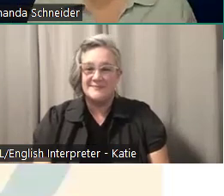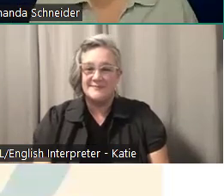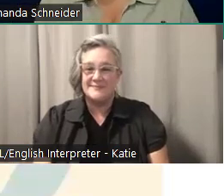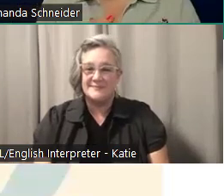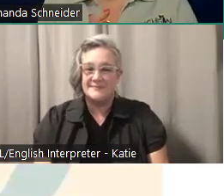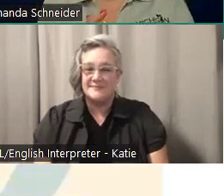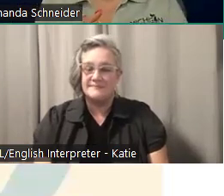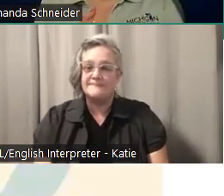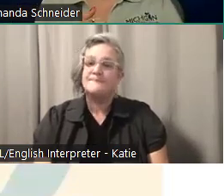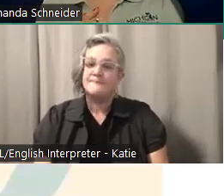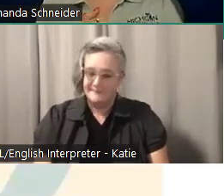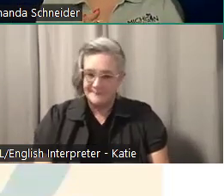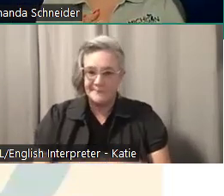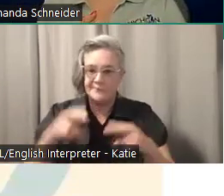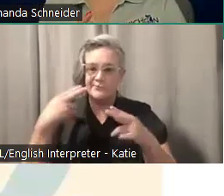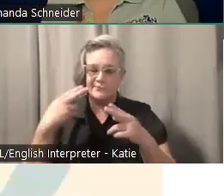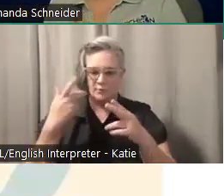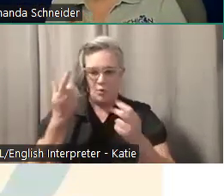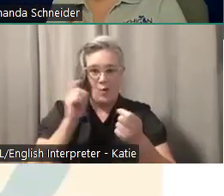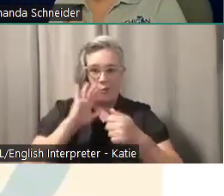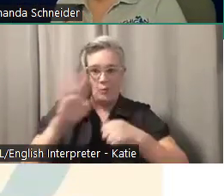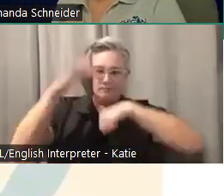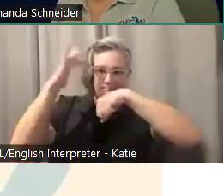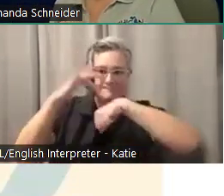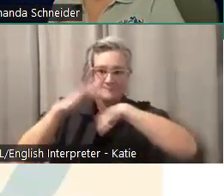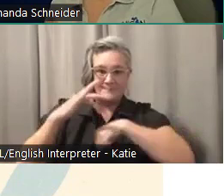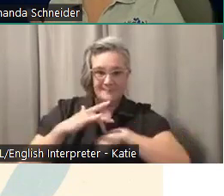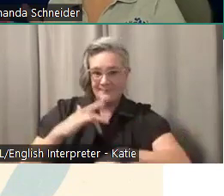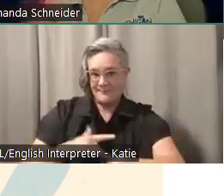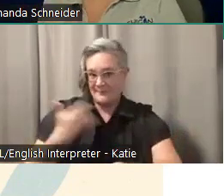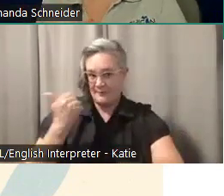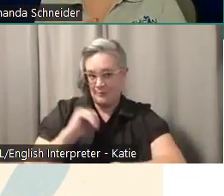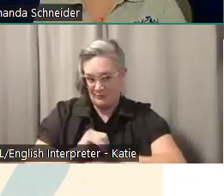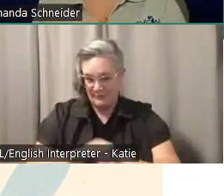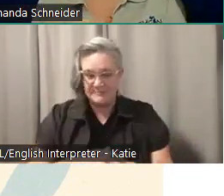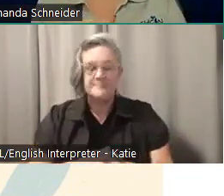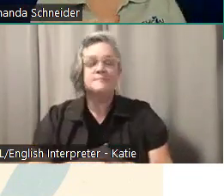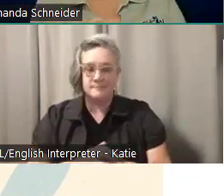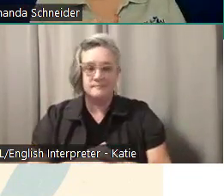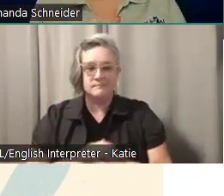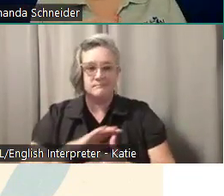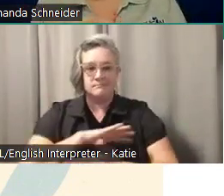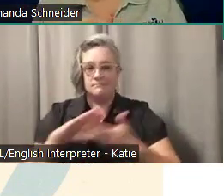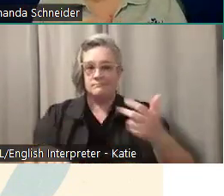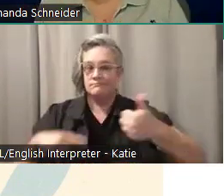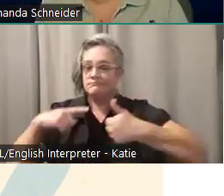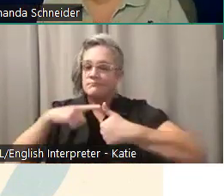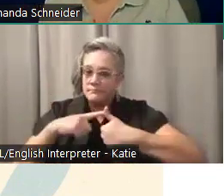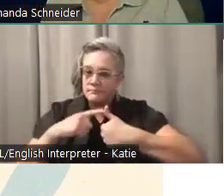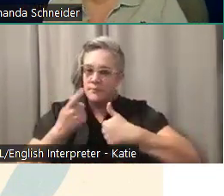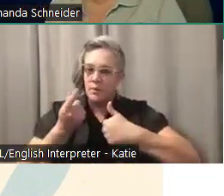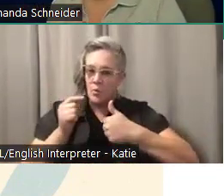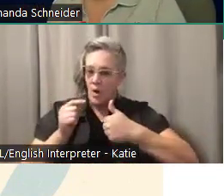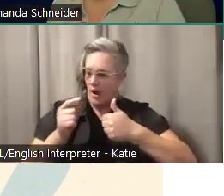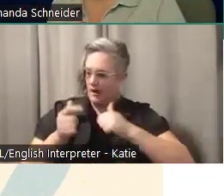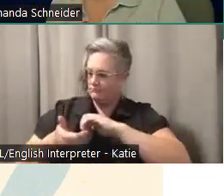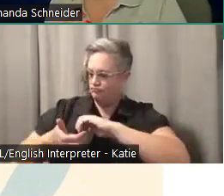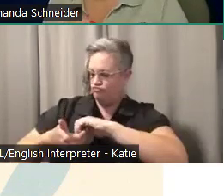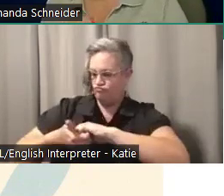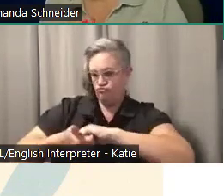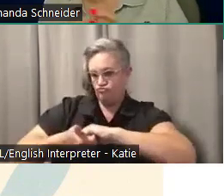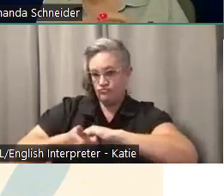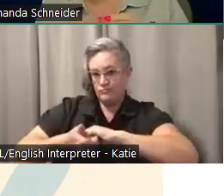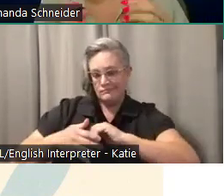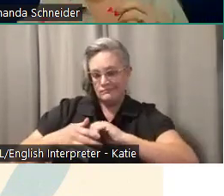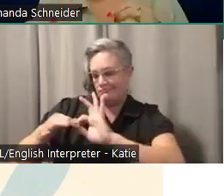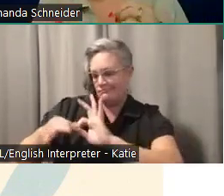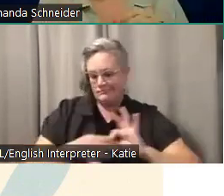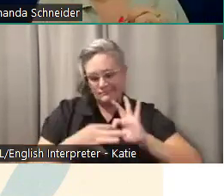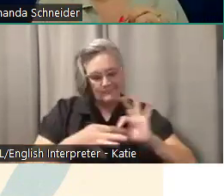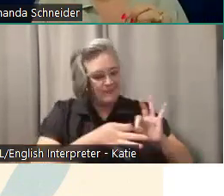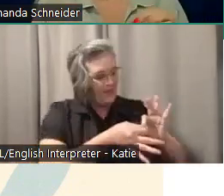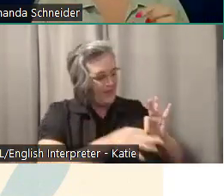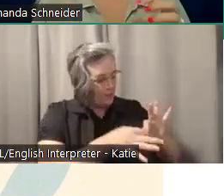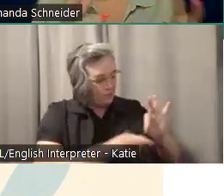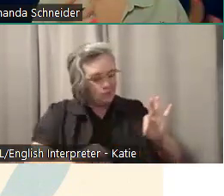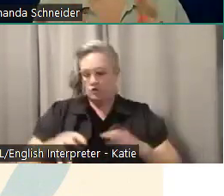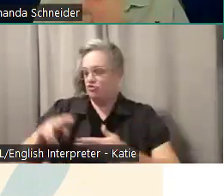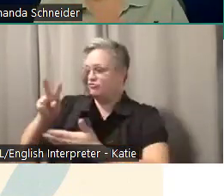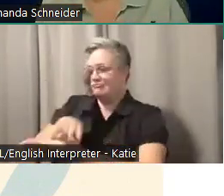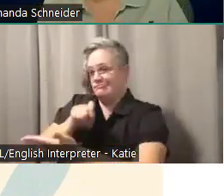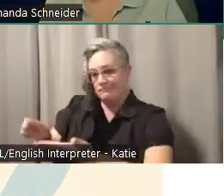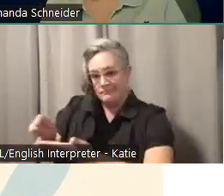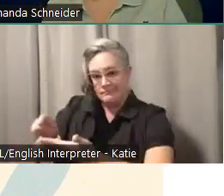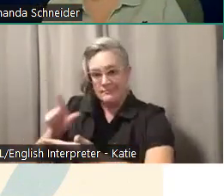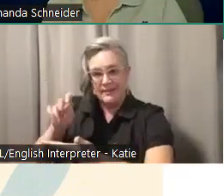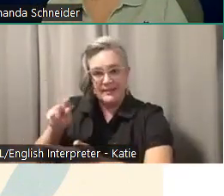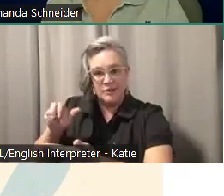So, just a quick outline of what we are going to discuss. Um, the first is just talking about that partnership between language and literacy skills, and how both things work together.